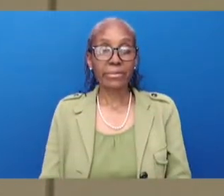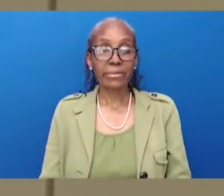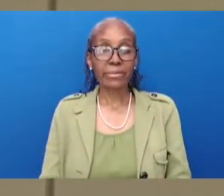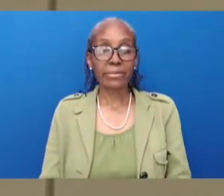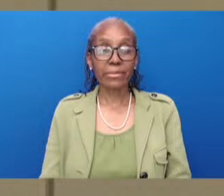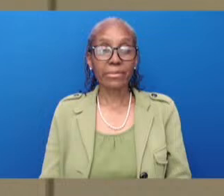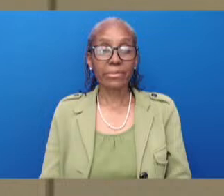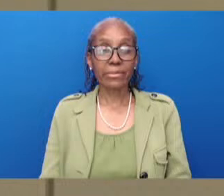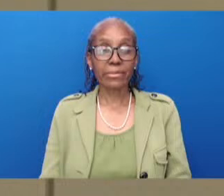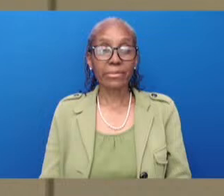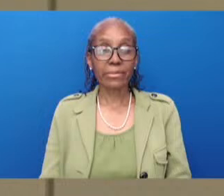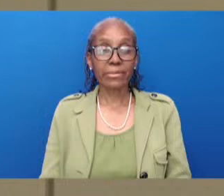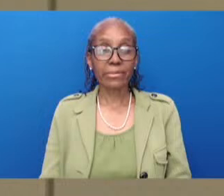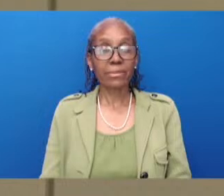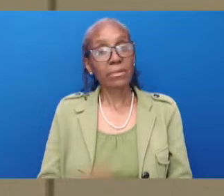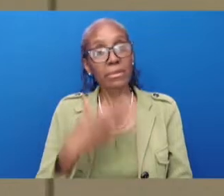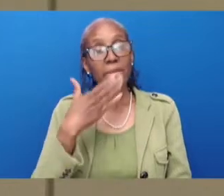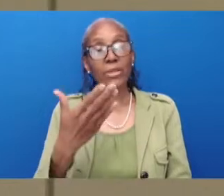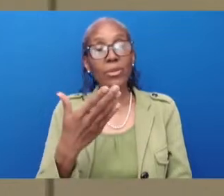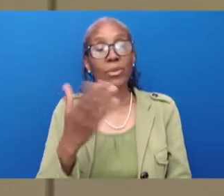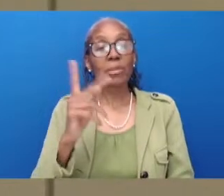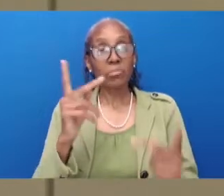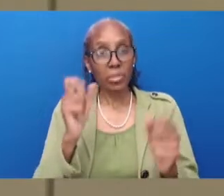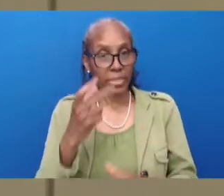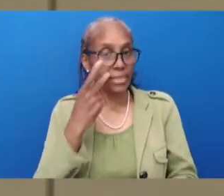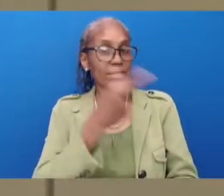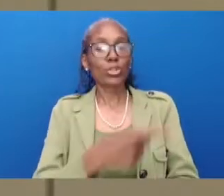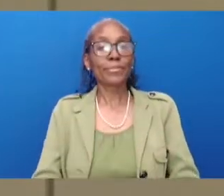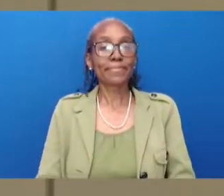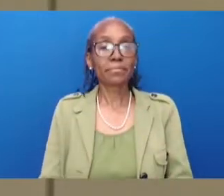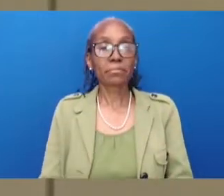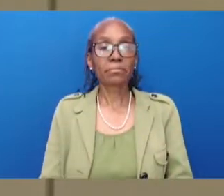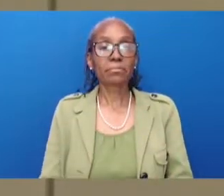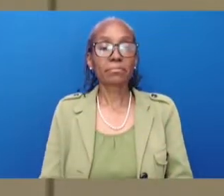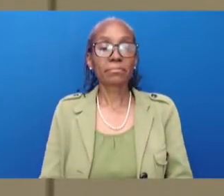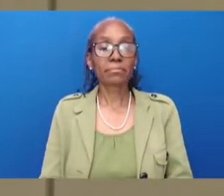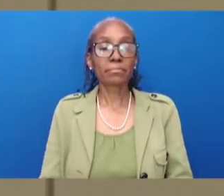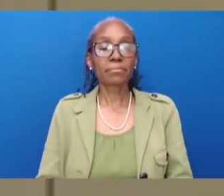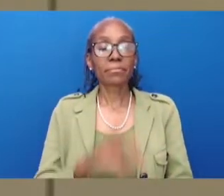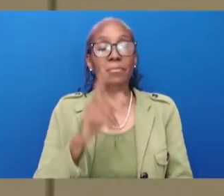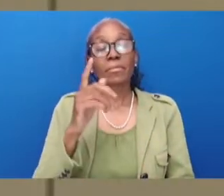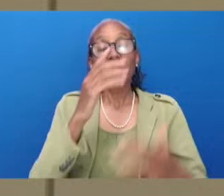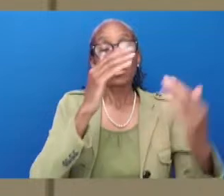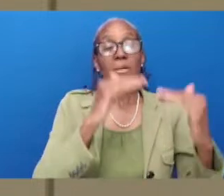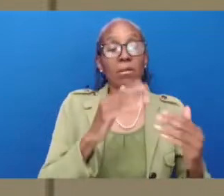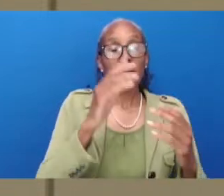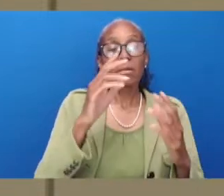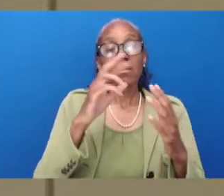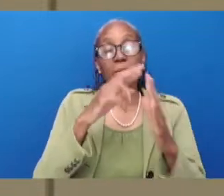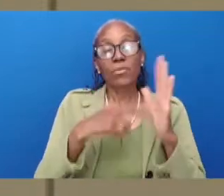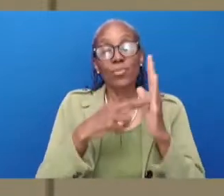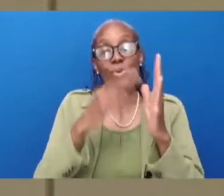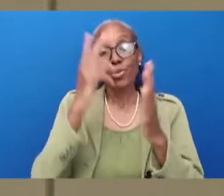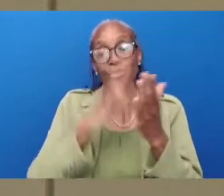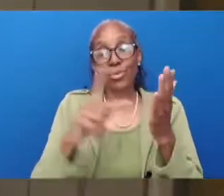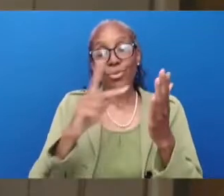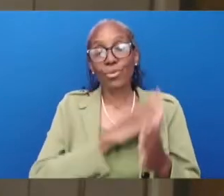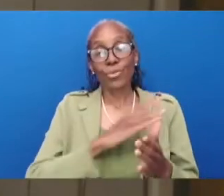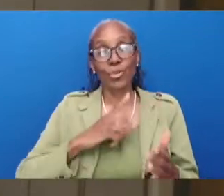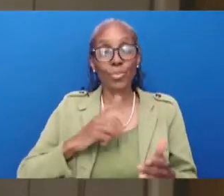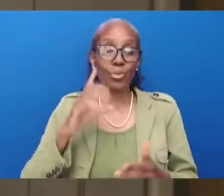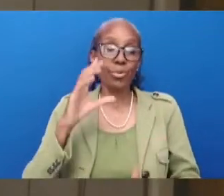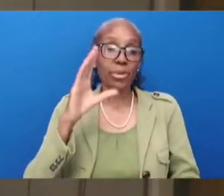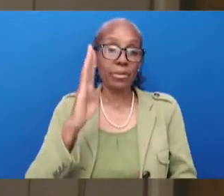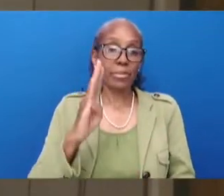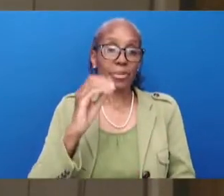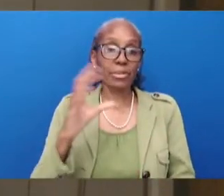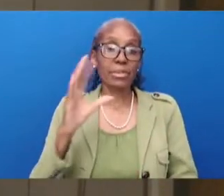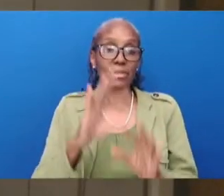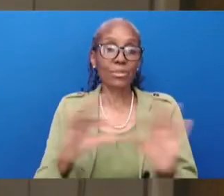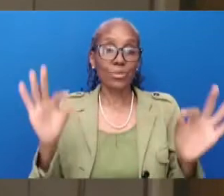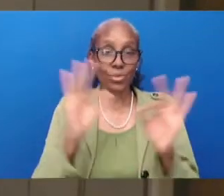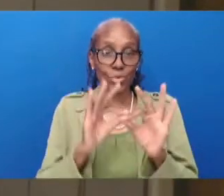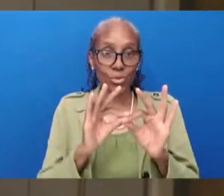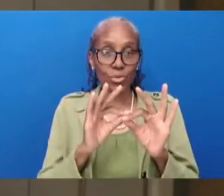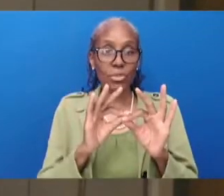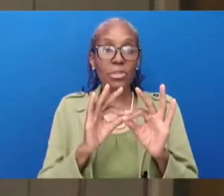PLEASE STAND.